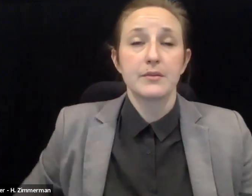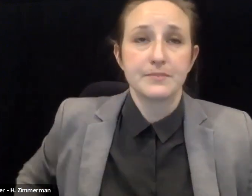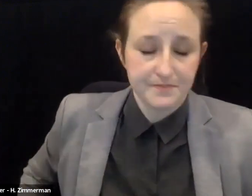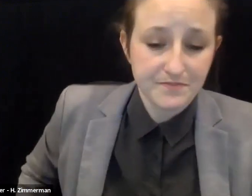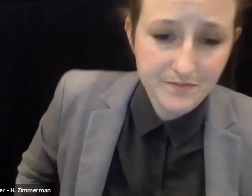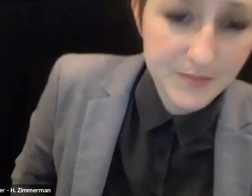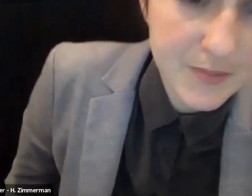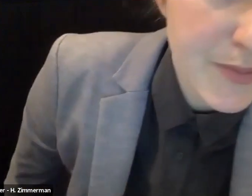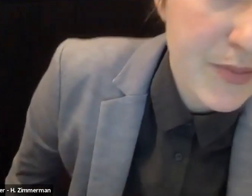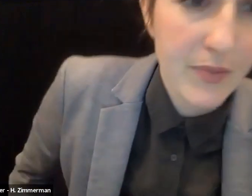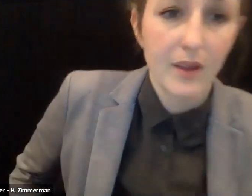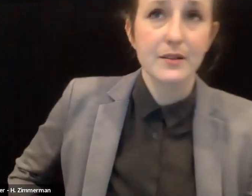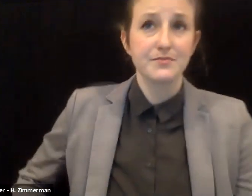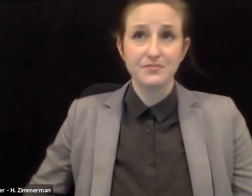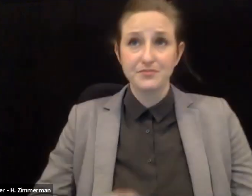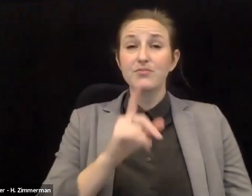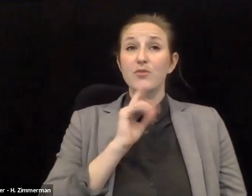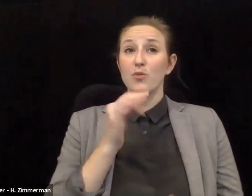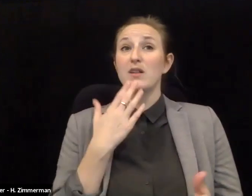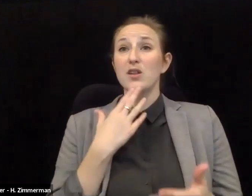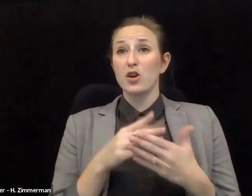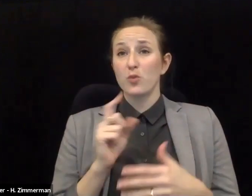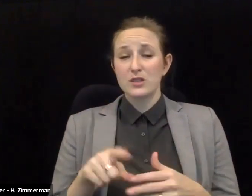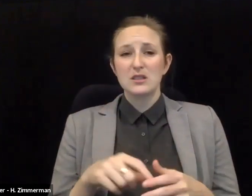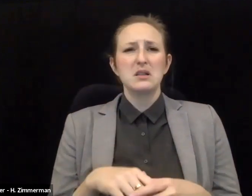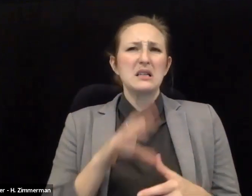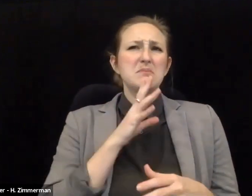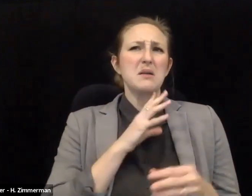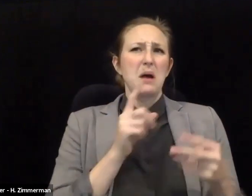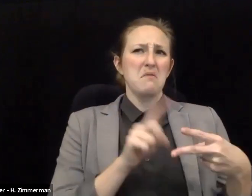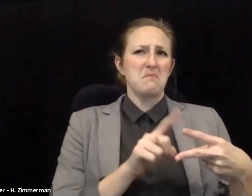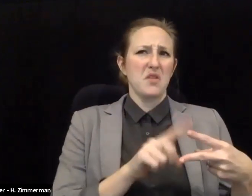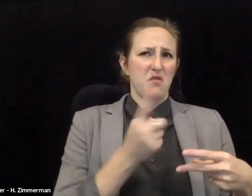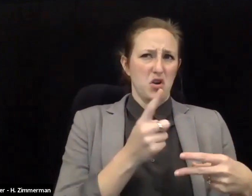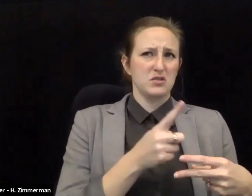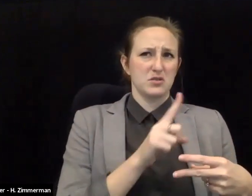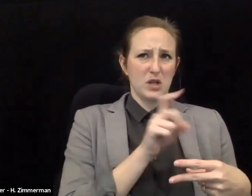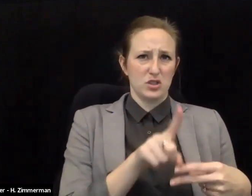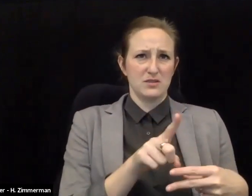questions. And I can speak more to the first one. I would say, excuse me,